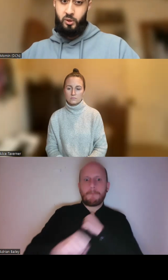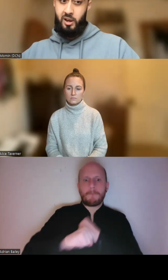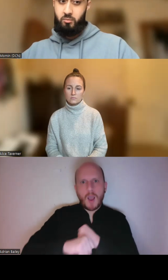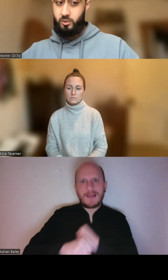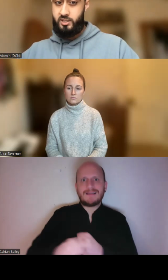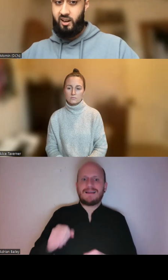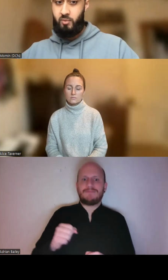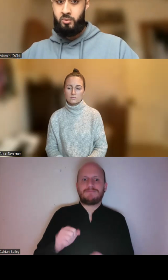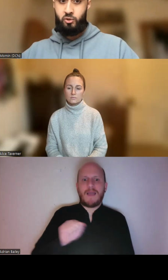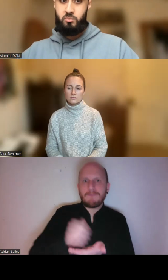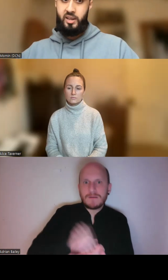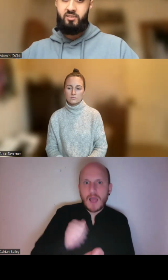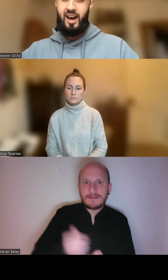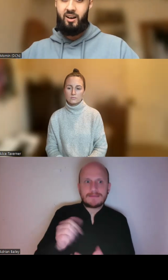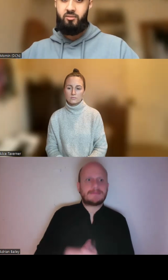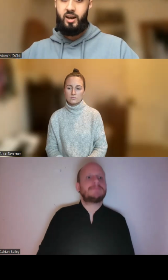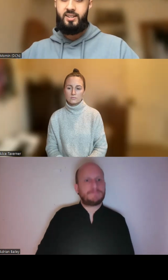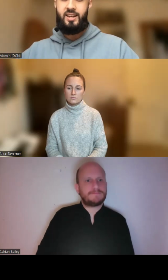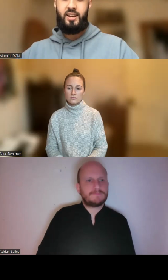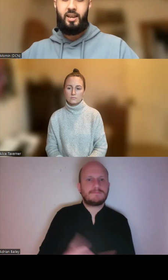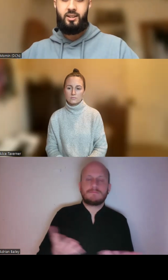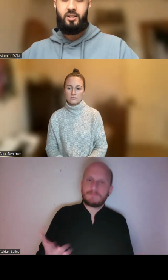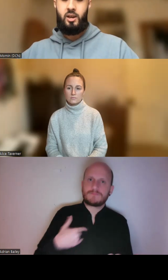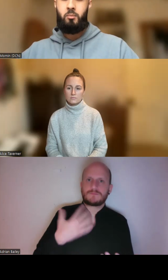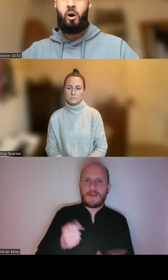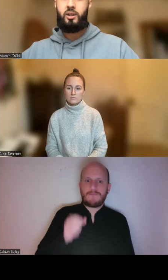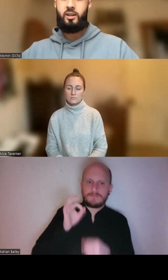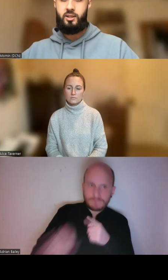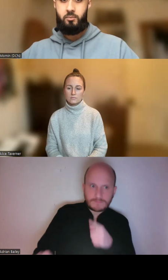You might have multiple staff members or you might even have a dedicated marketing team.